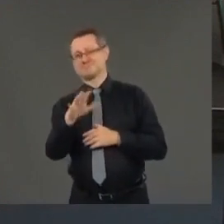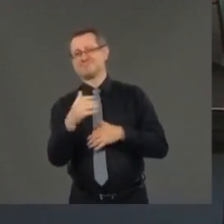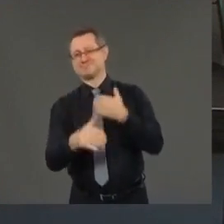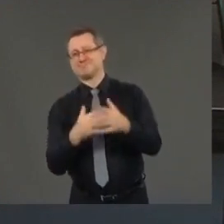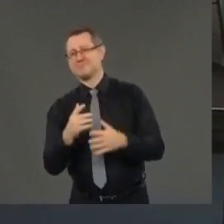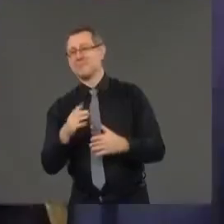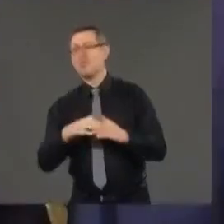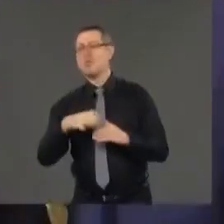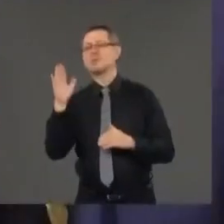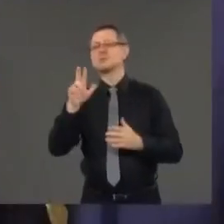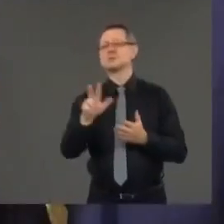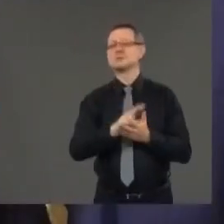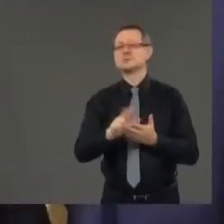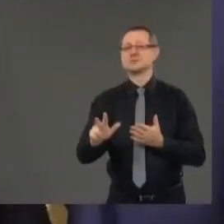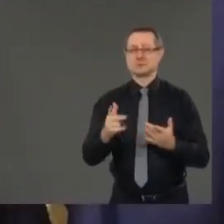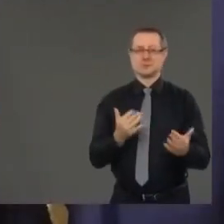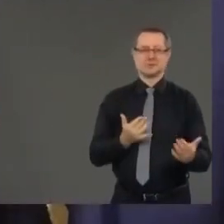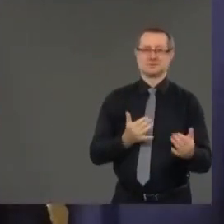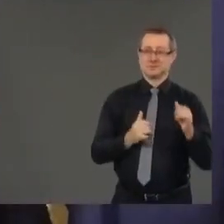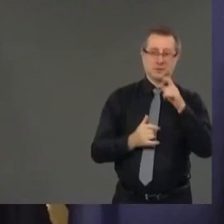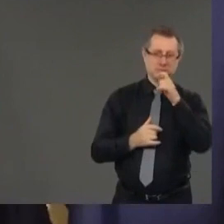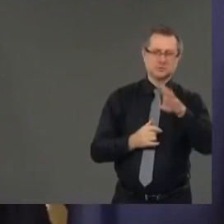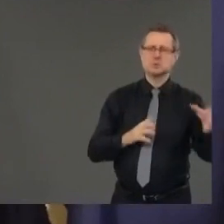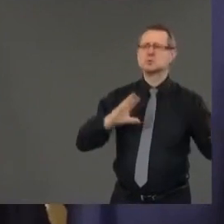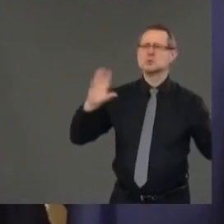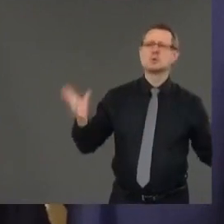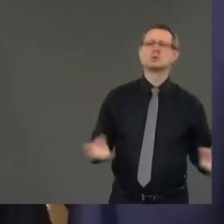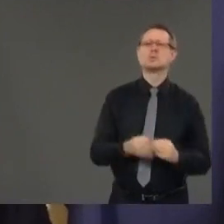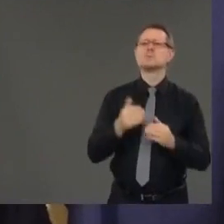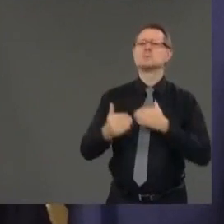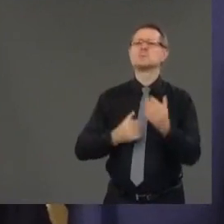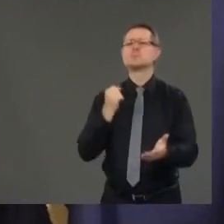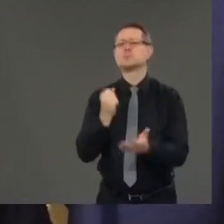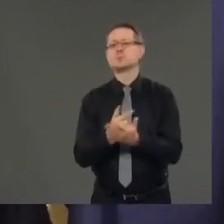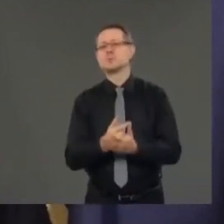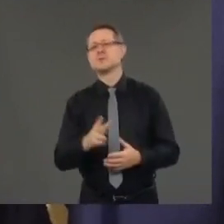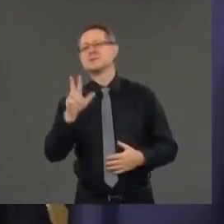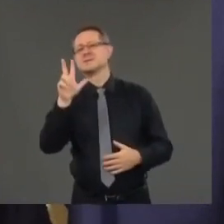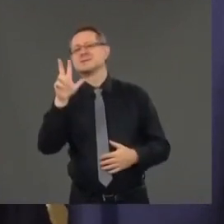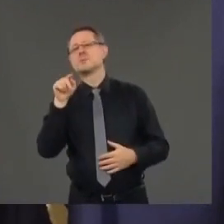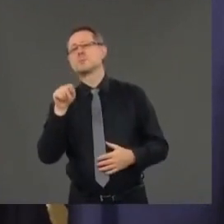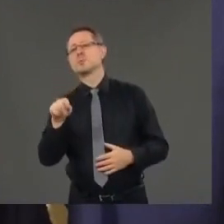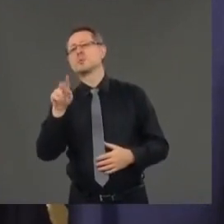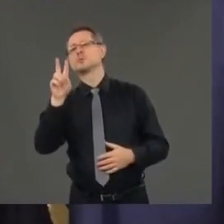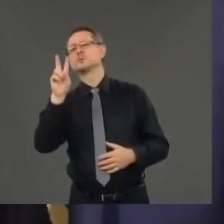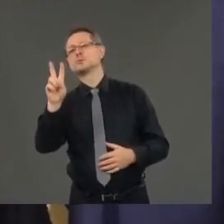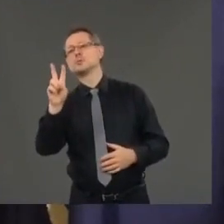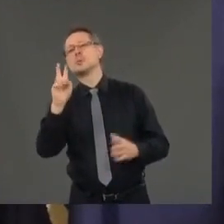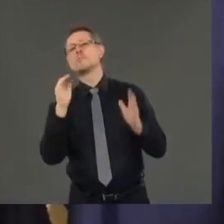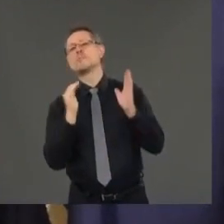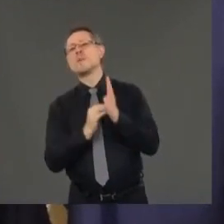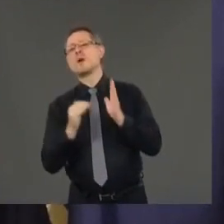1,259 THAT ARE OLDER THAN THREE WEEKS.